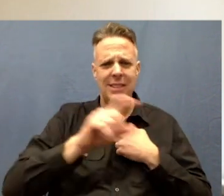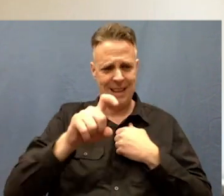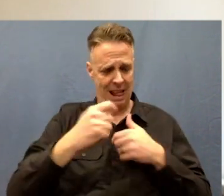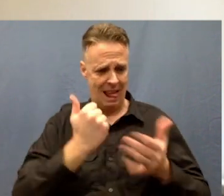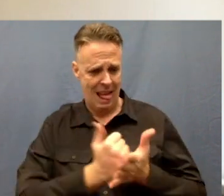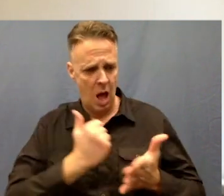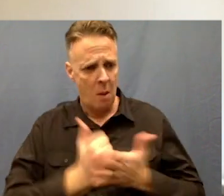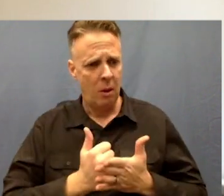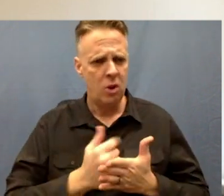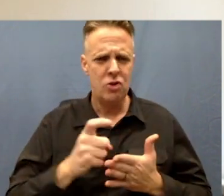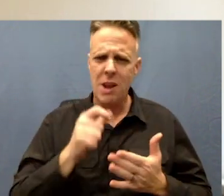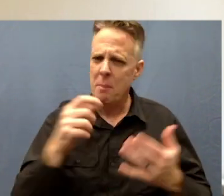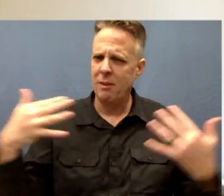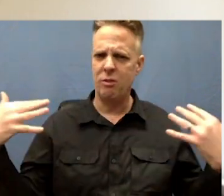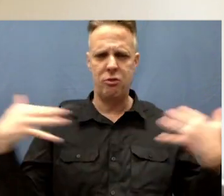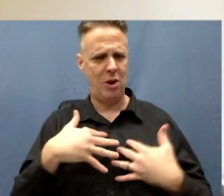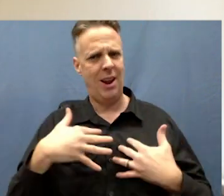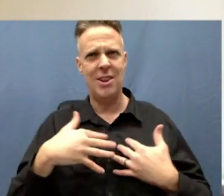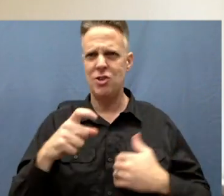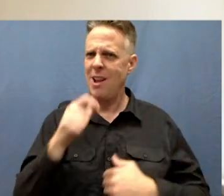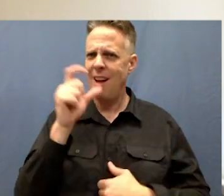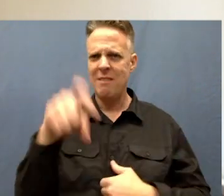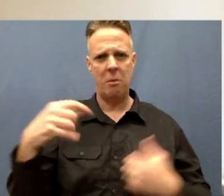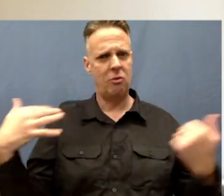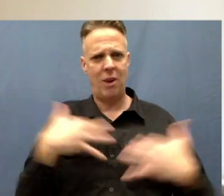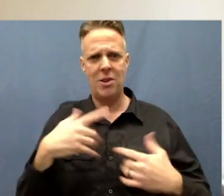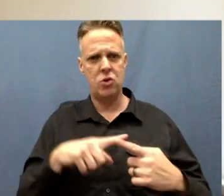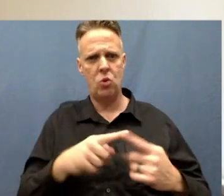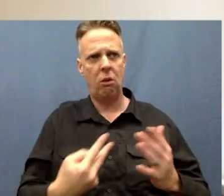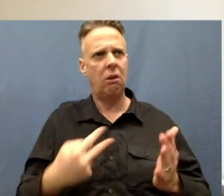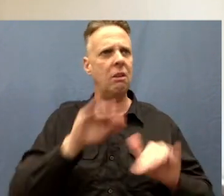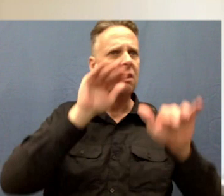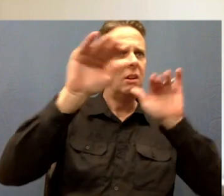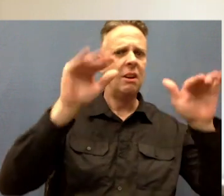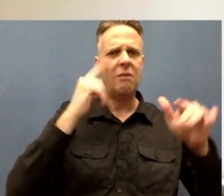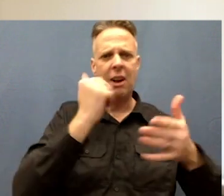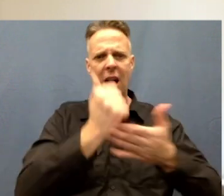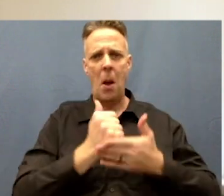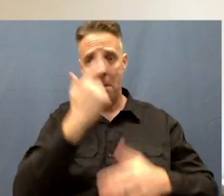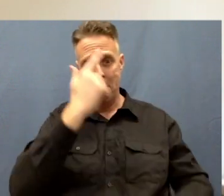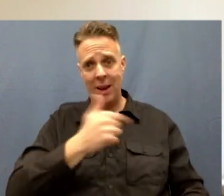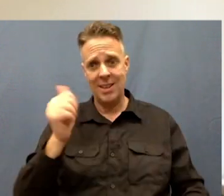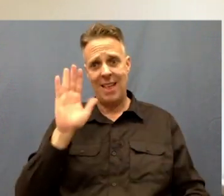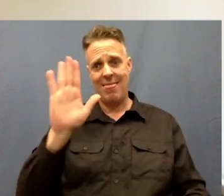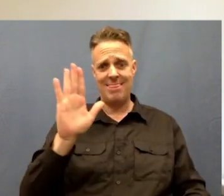BE AFRAID, THEY SHOULD NOT HAVE TO BE AFRAID TO SEEK HELP BECAUSE OF THEIR IMMIGRATION STATUS.